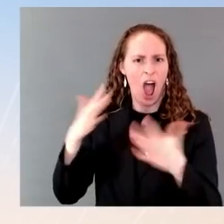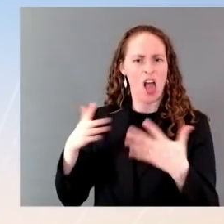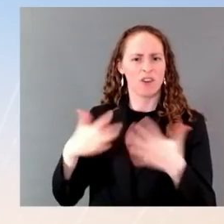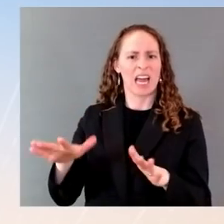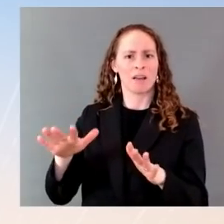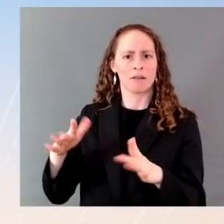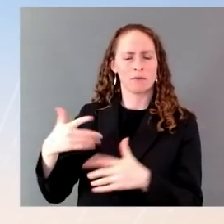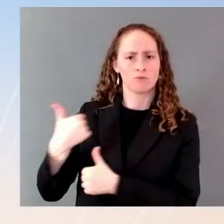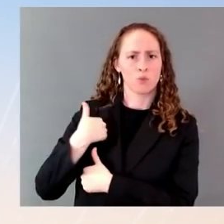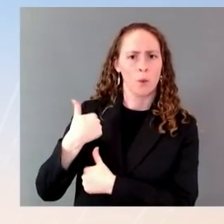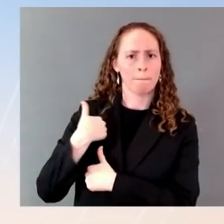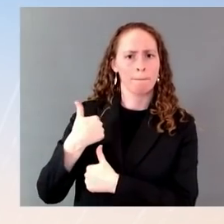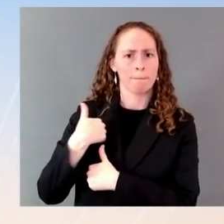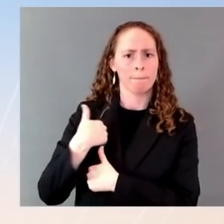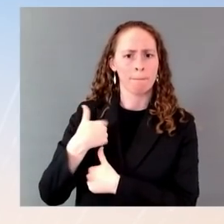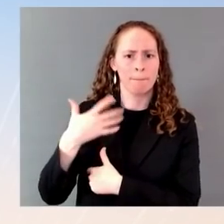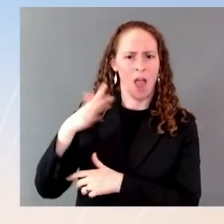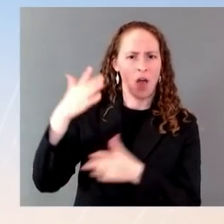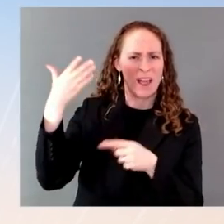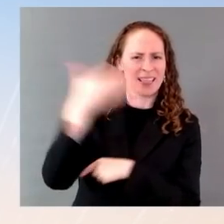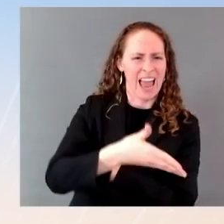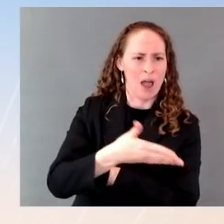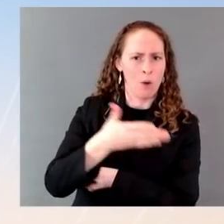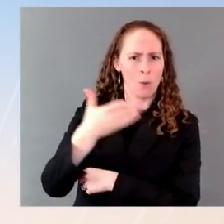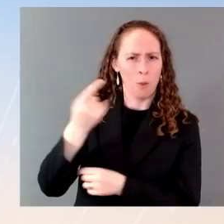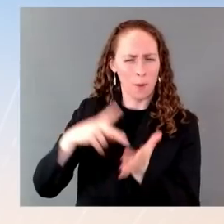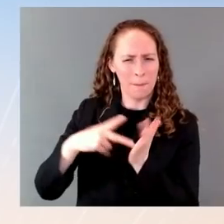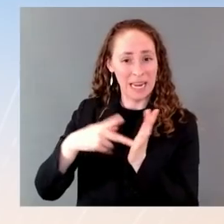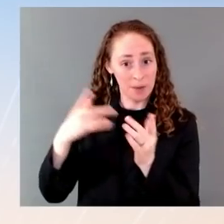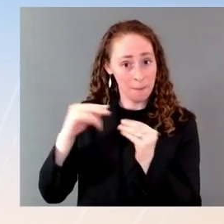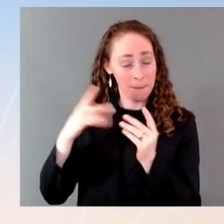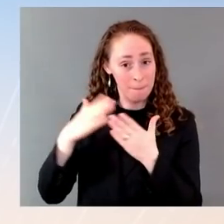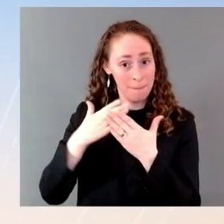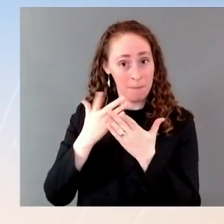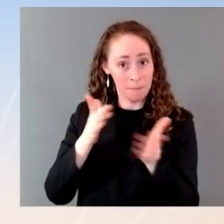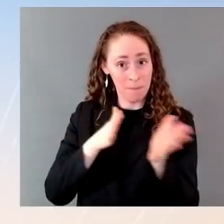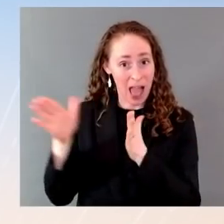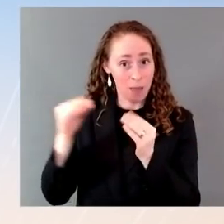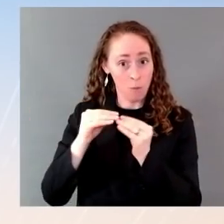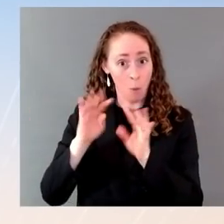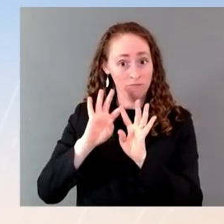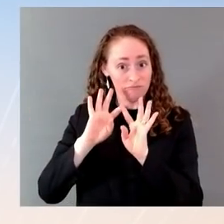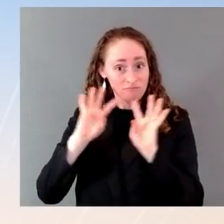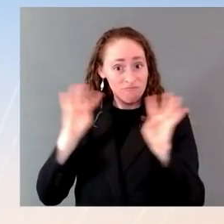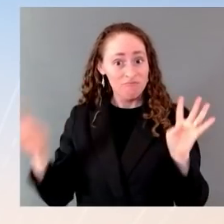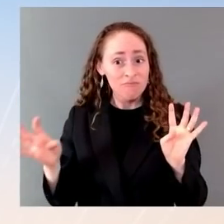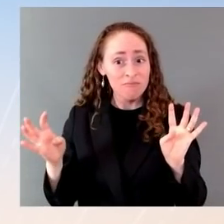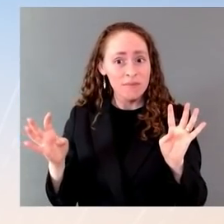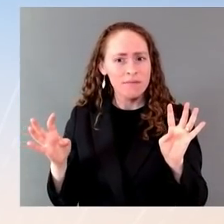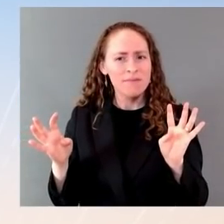obviously many of our partners on the eastern front, our Baltic allies -- Romania, Poland, other countries --